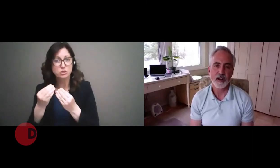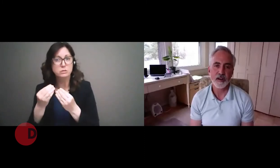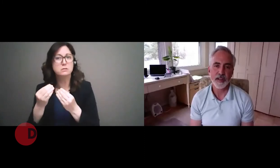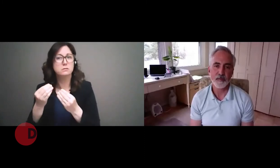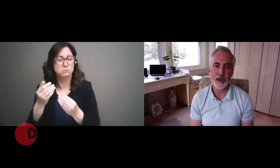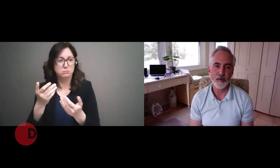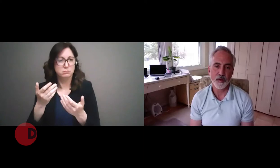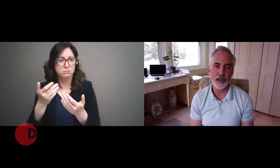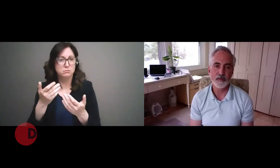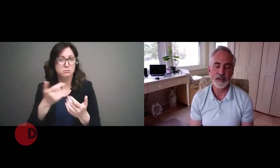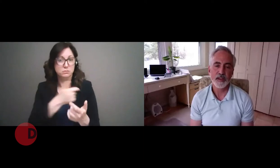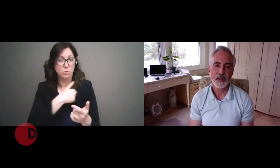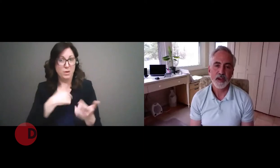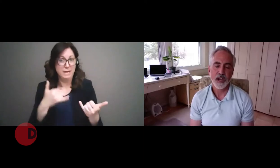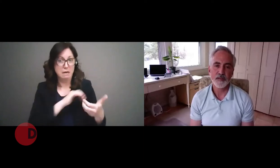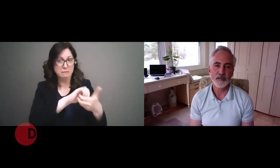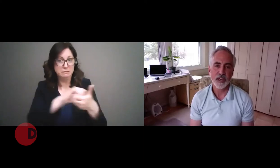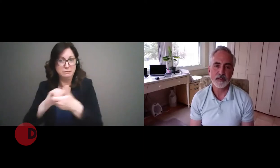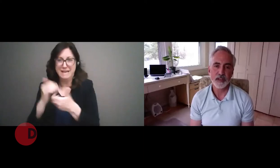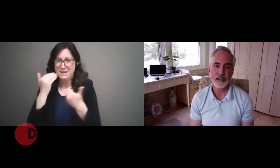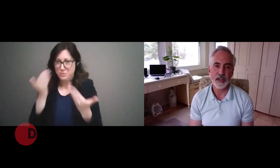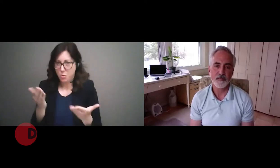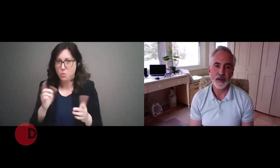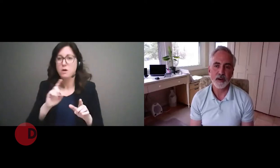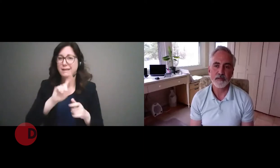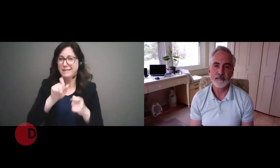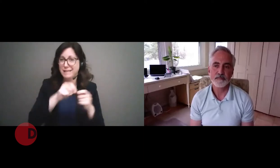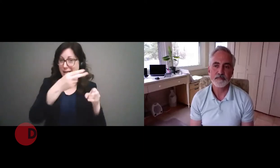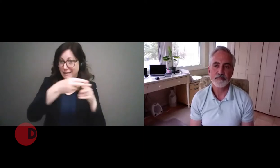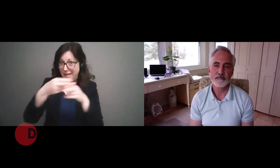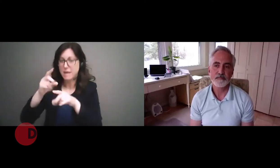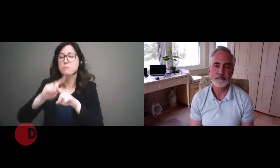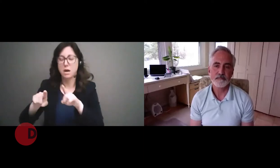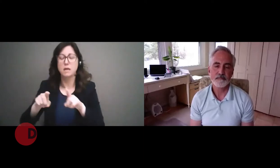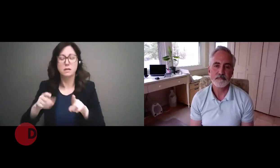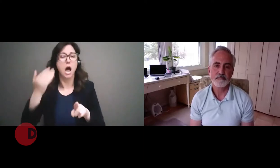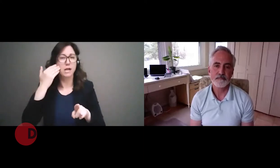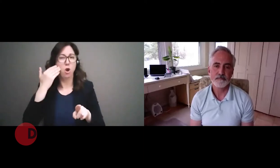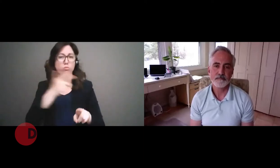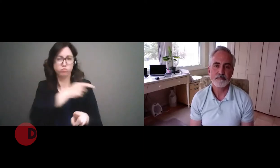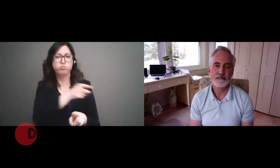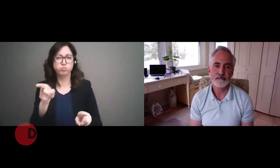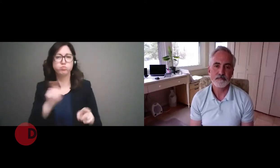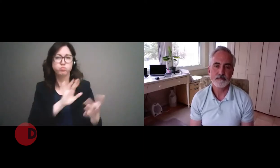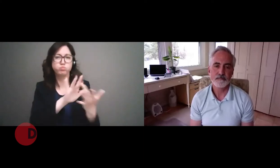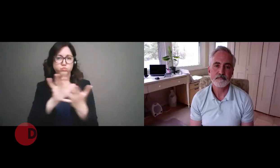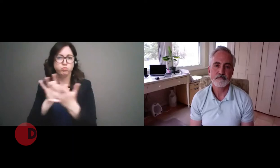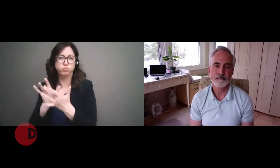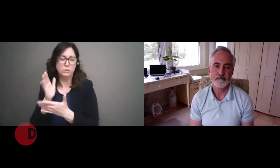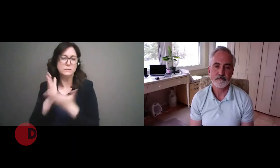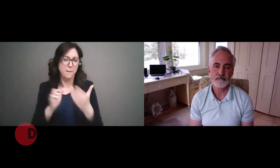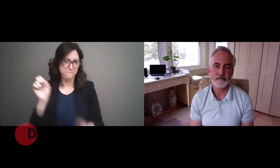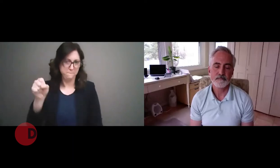I do not know the exact names but I know they have been in contact with some.